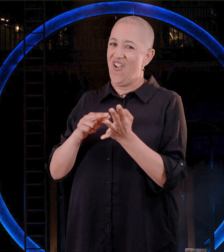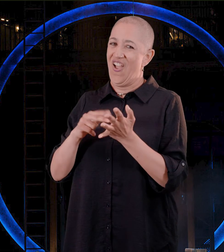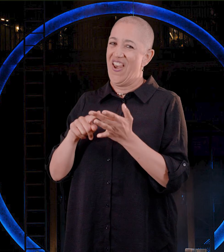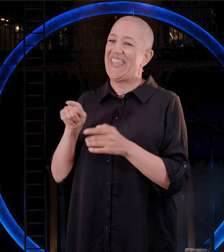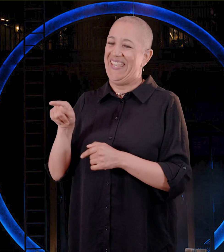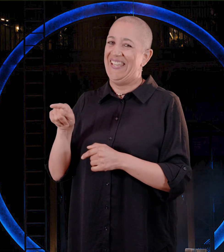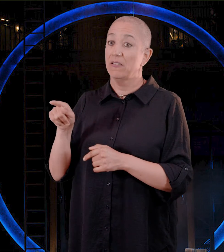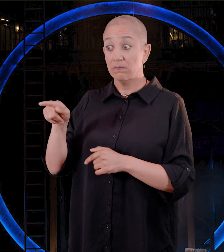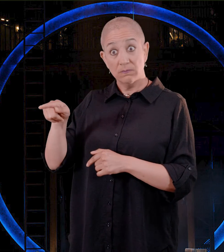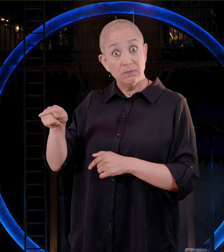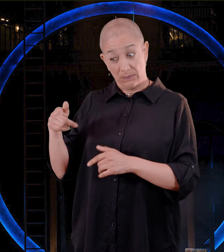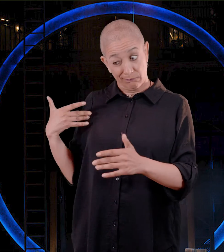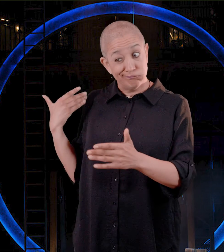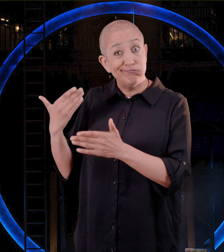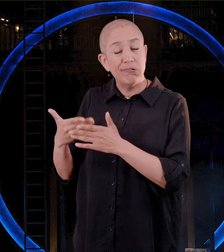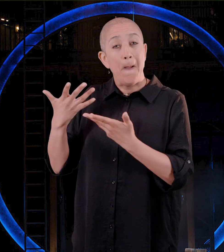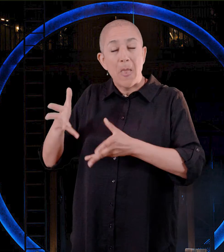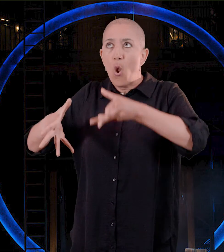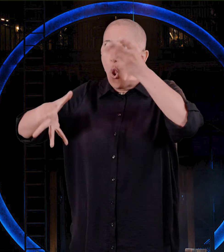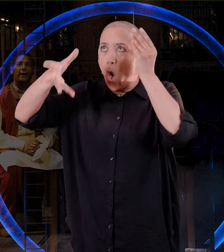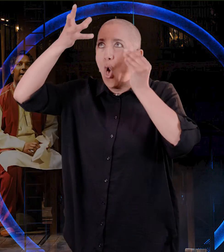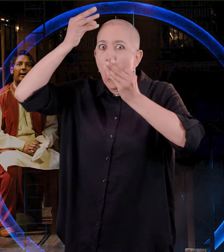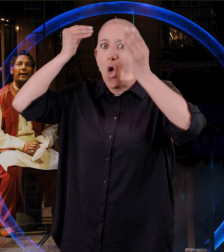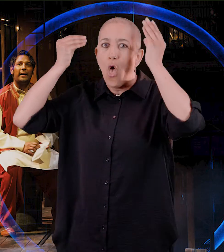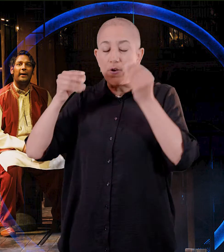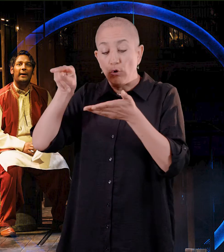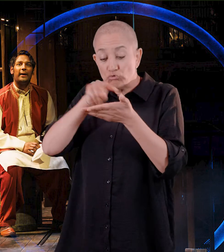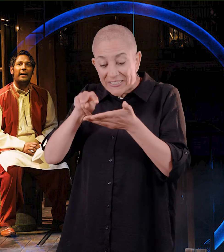Hari has learned to read and write and sends letters for Rani